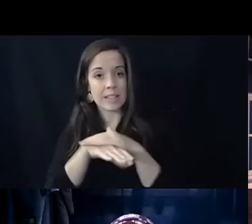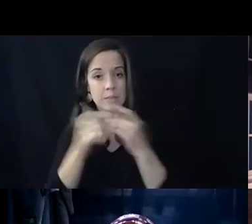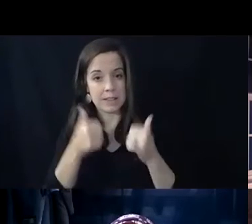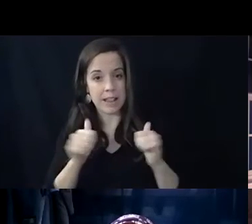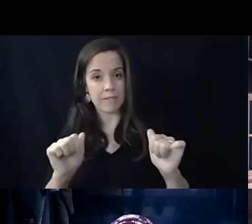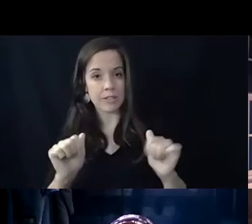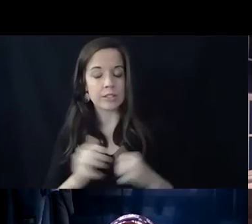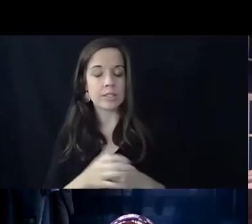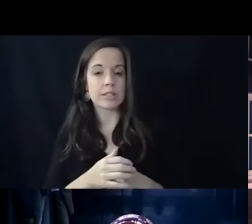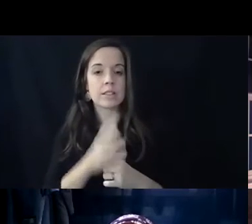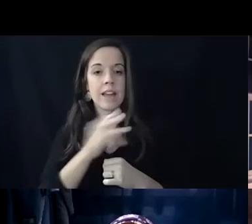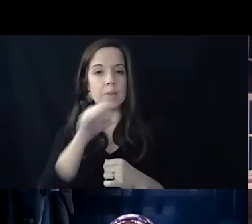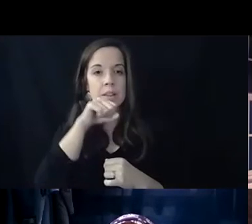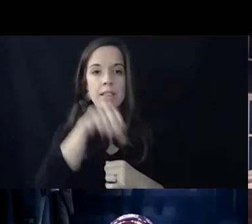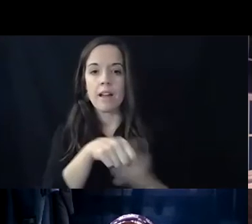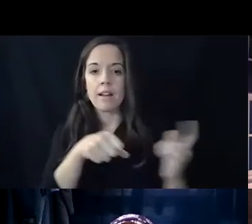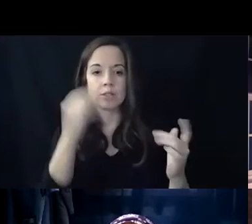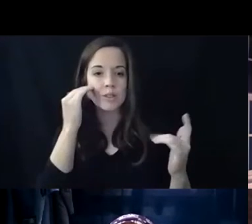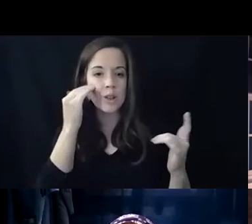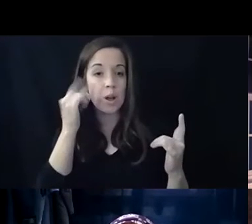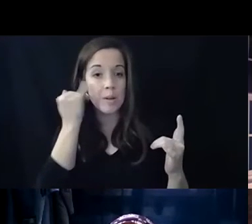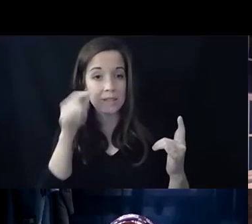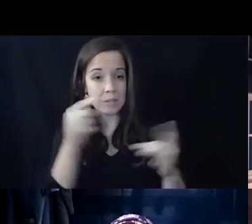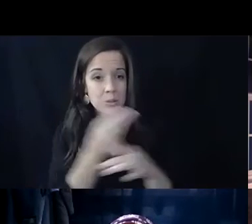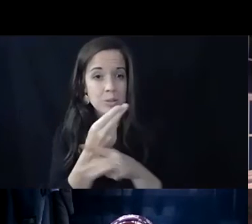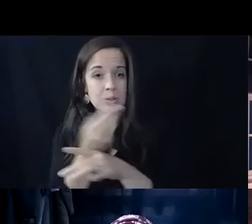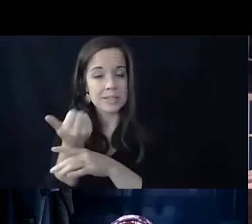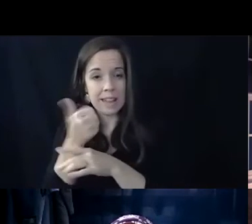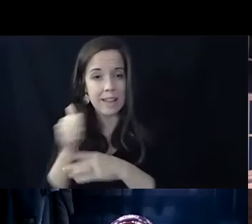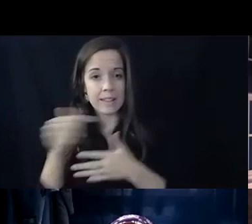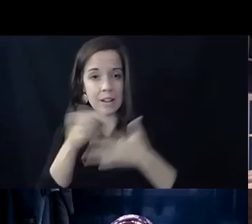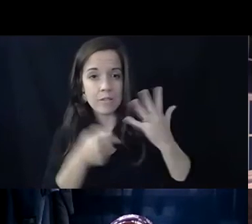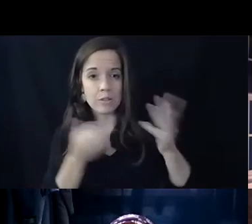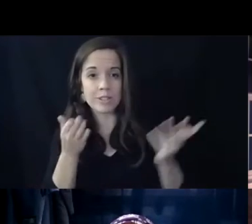and we would love to hear, if you utilize those services, what you think of them,